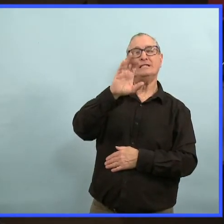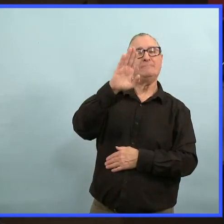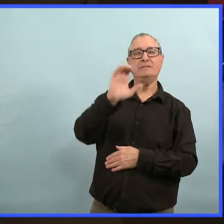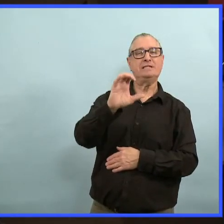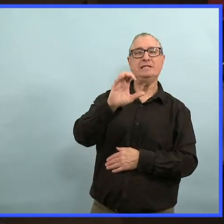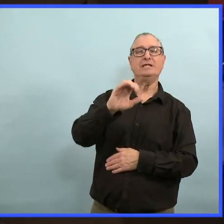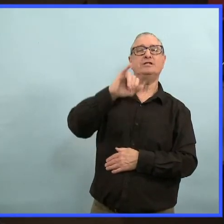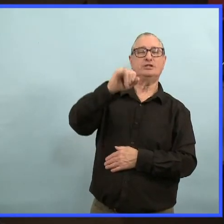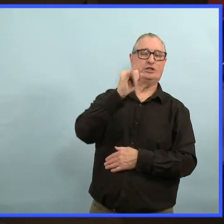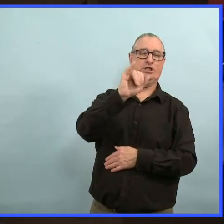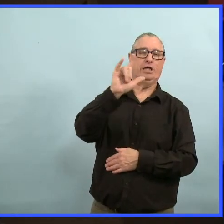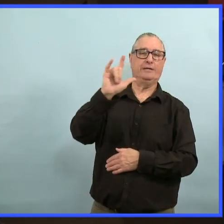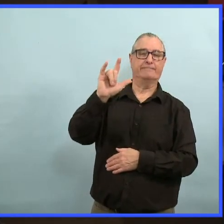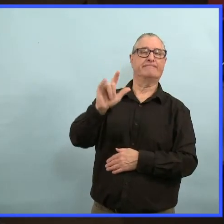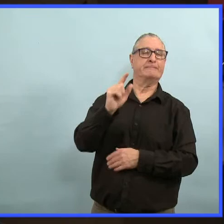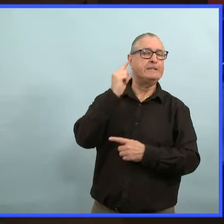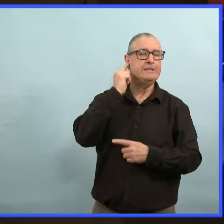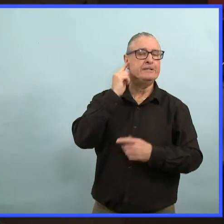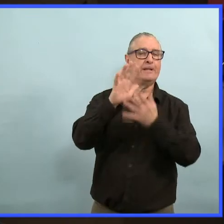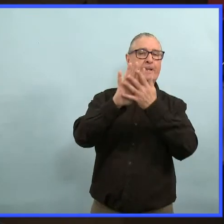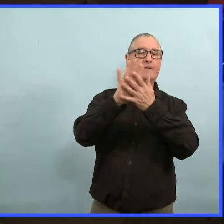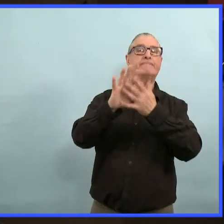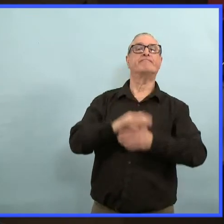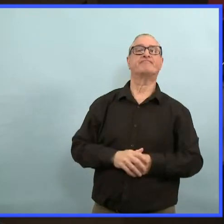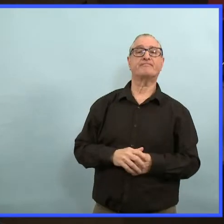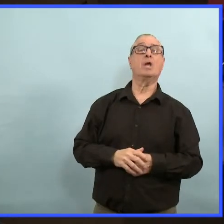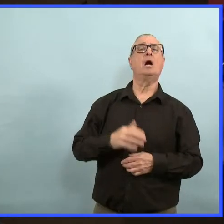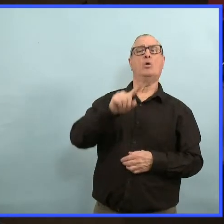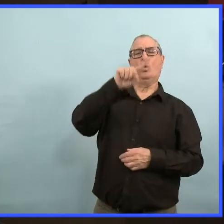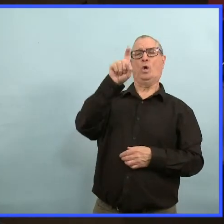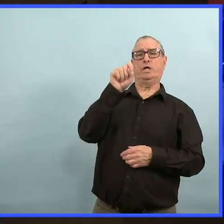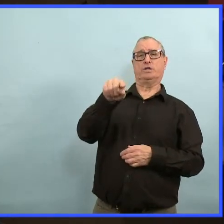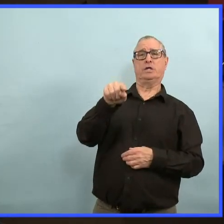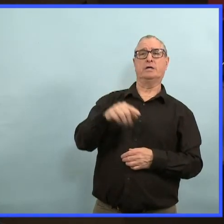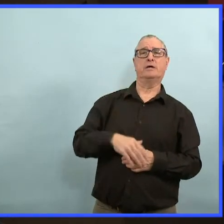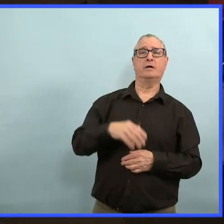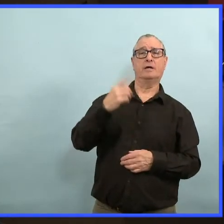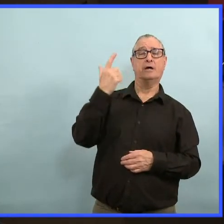with respect to covet cases hospitalizations icu admissions what can you say about that